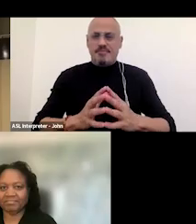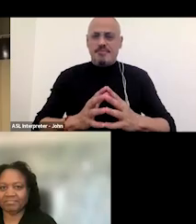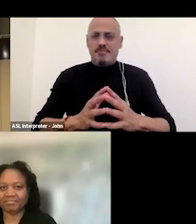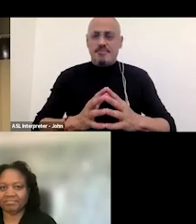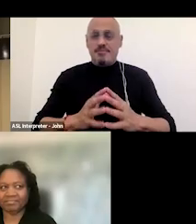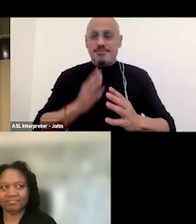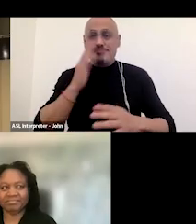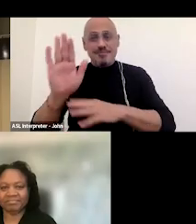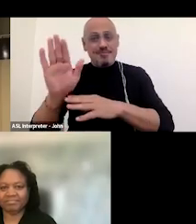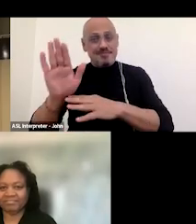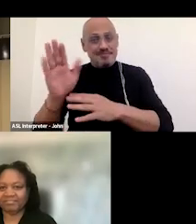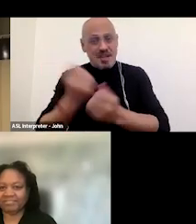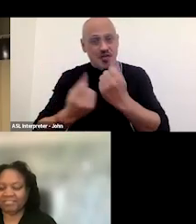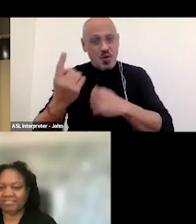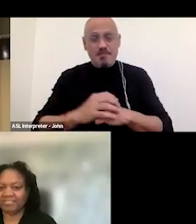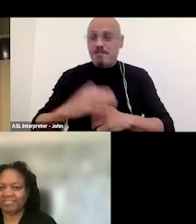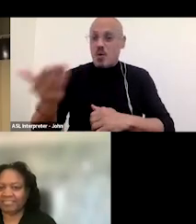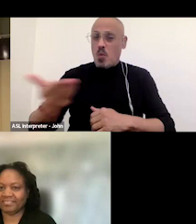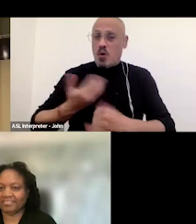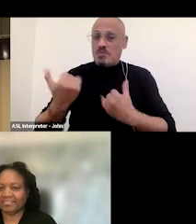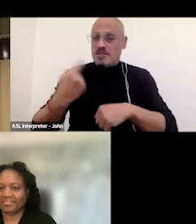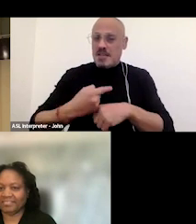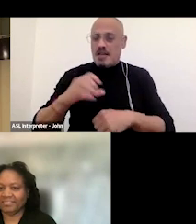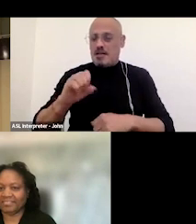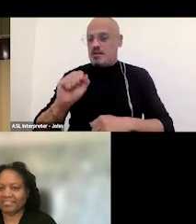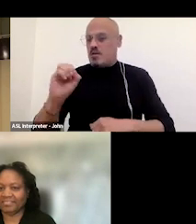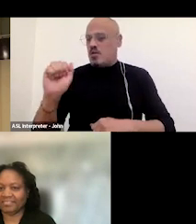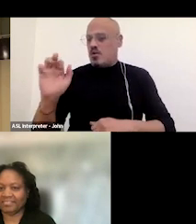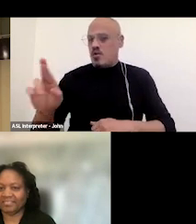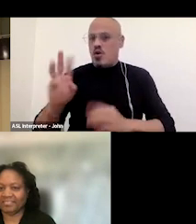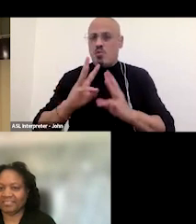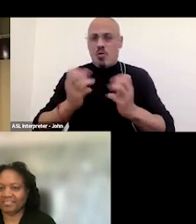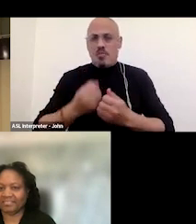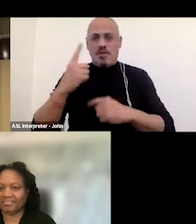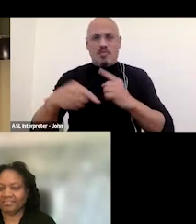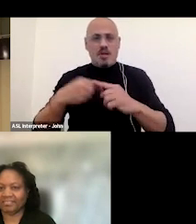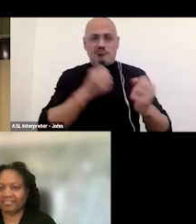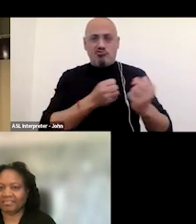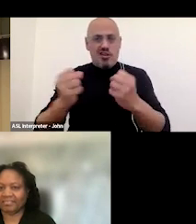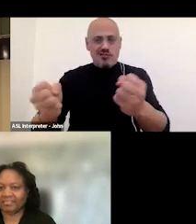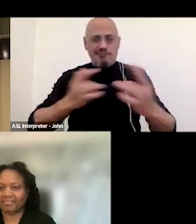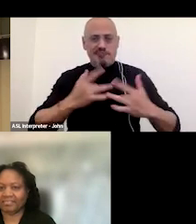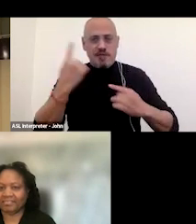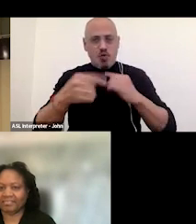Good afternoon, everyone, and welcome to today's SOAR webinar on Strategies and Considerations for Representing Older Adults